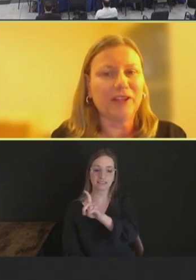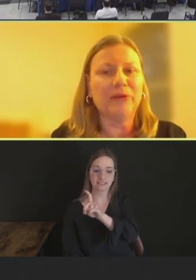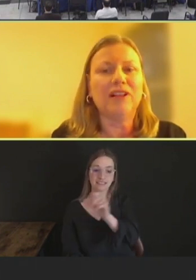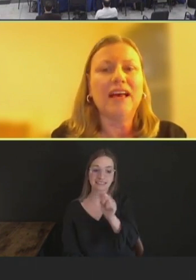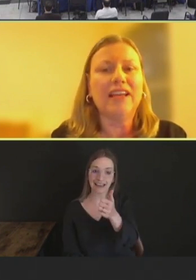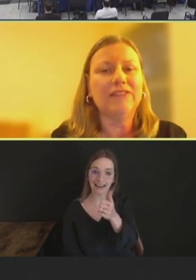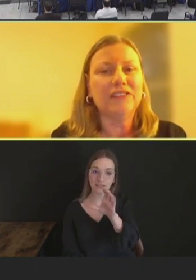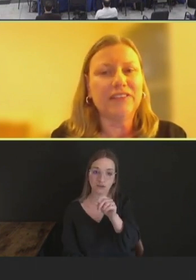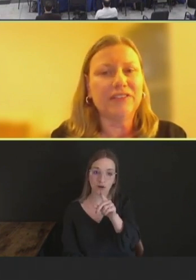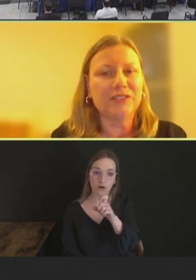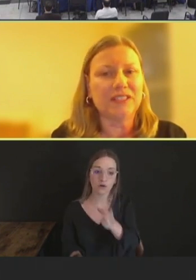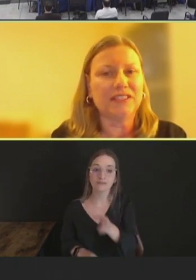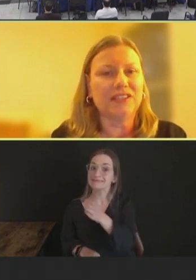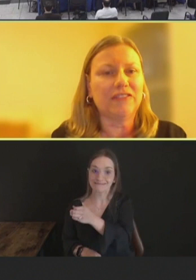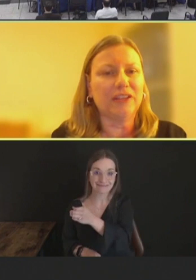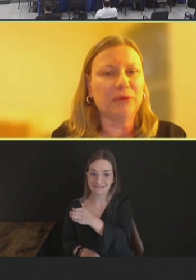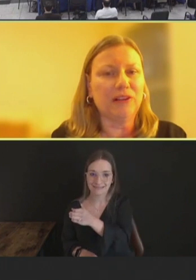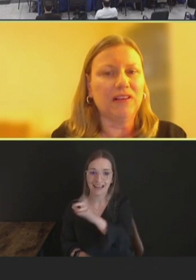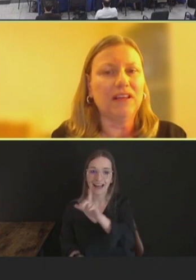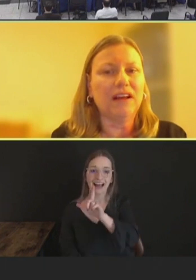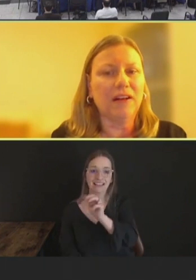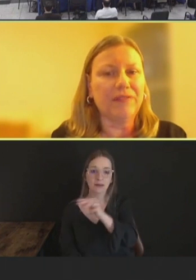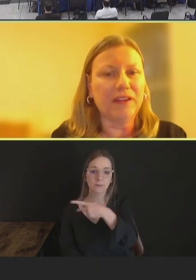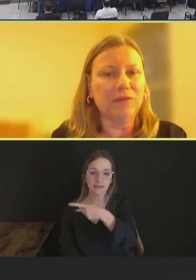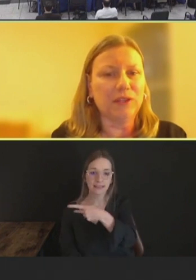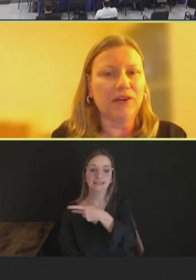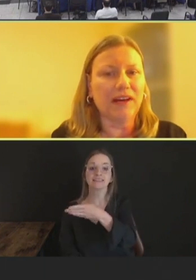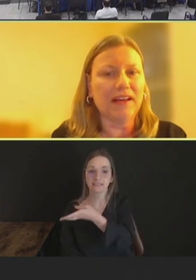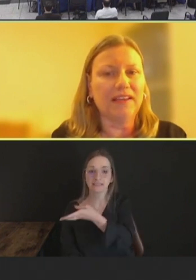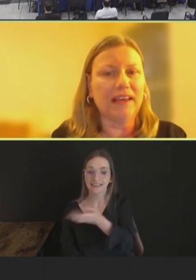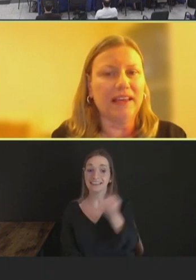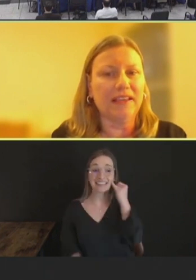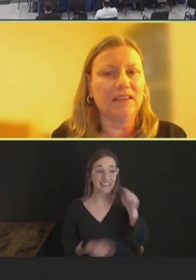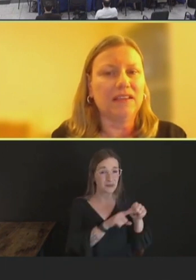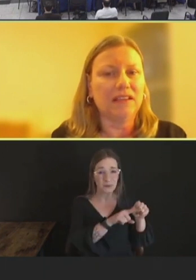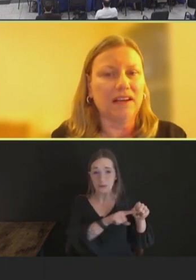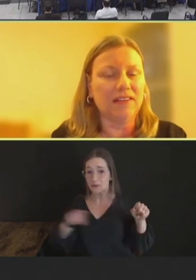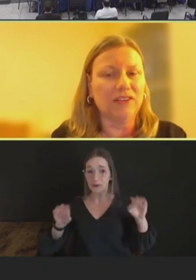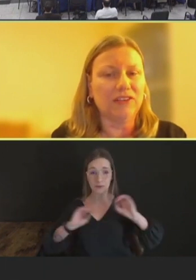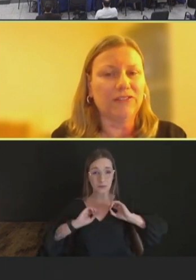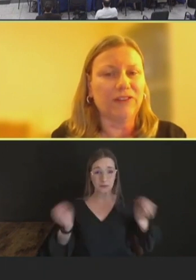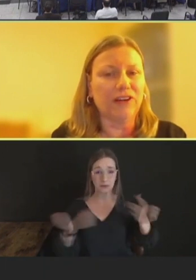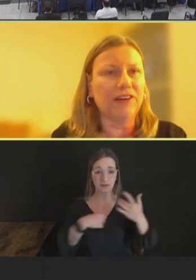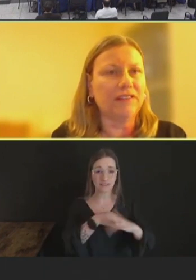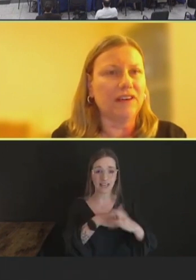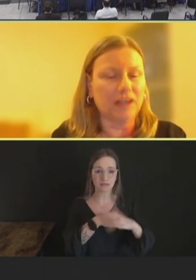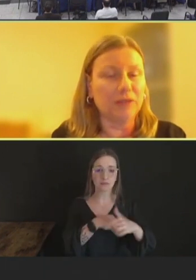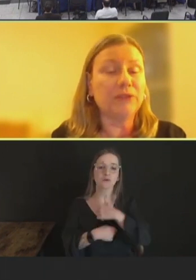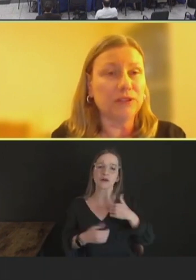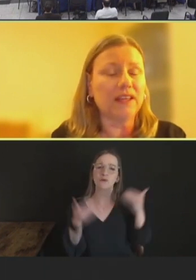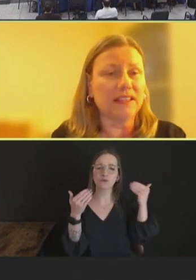And if none of those things are available then we go ahead and look for or impute that